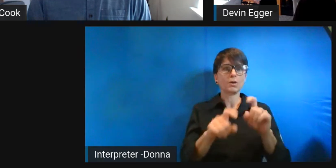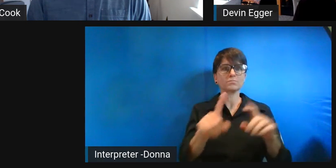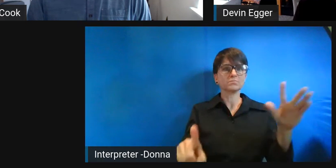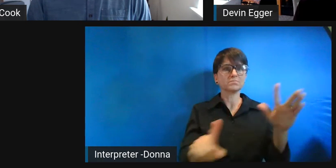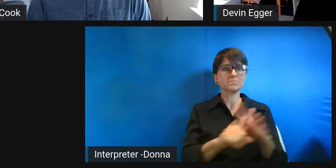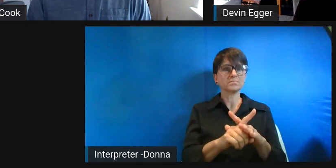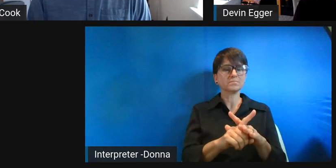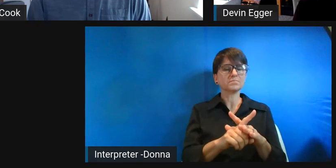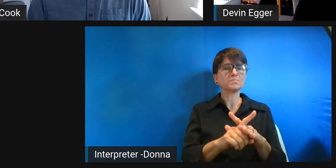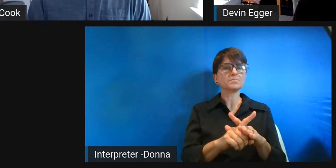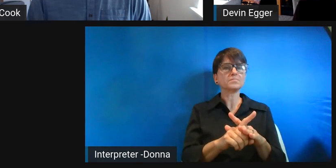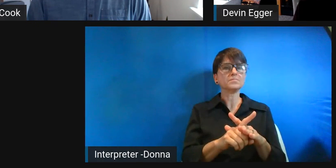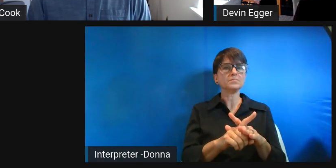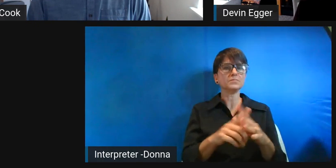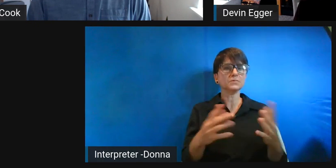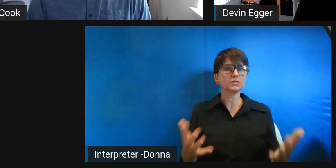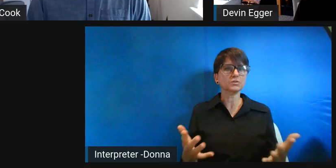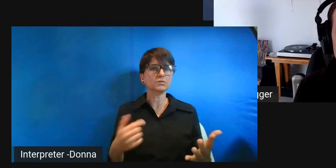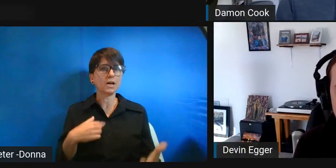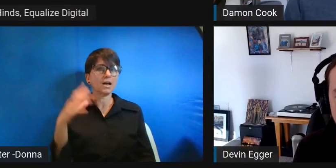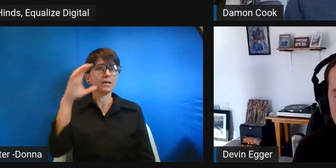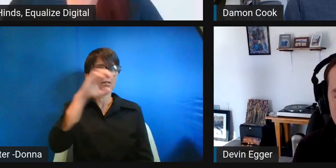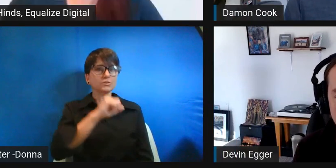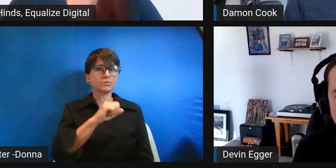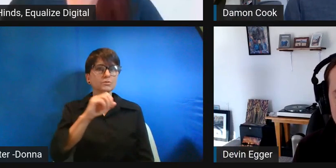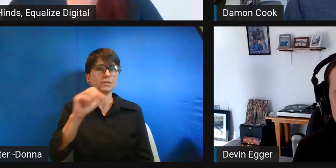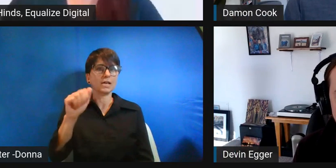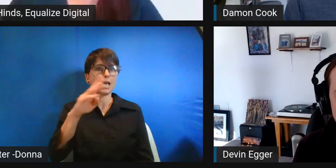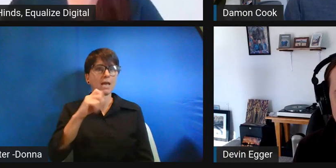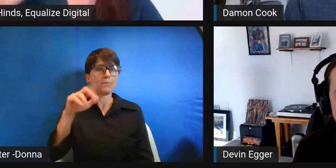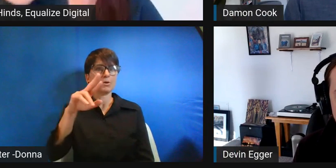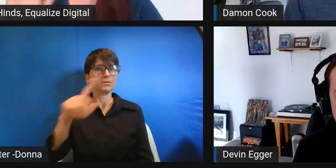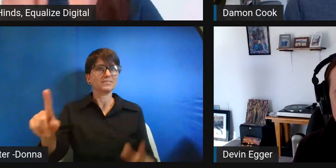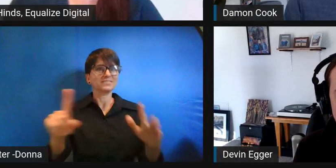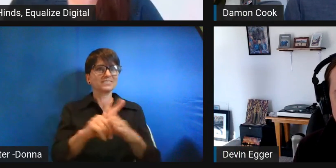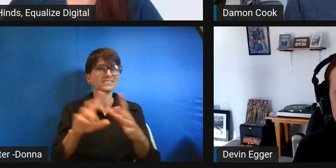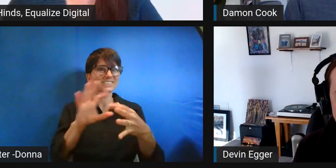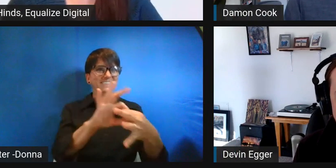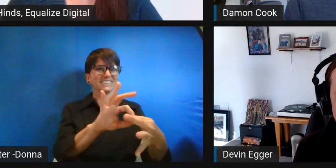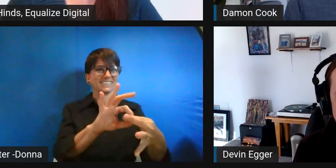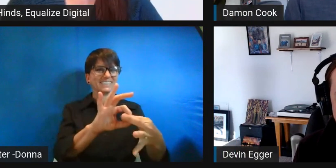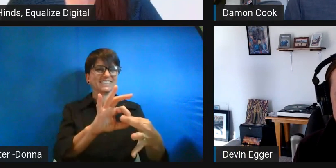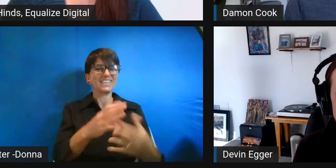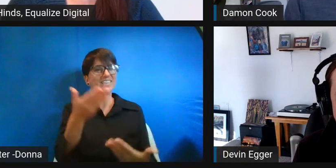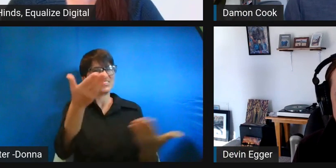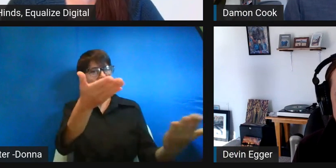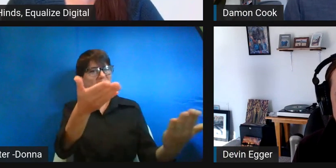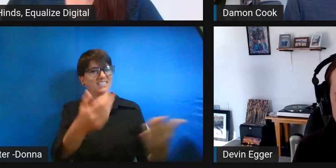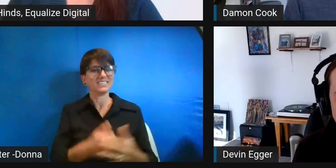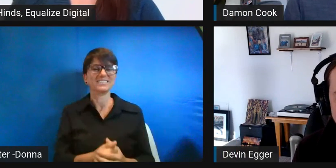I'm assuming that Amber will be joining us shortly? There she is. Hello.